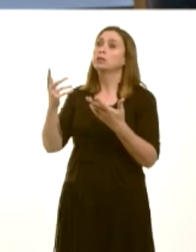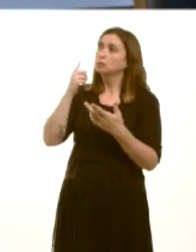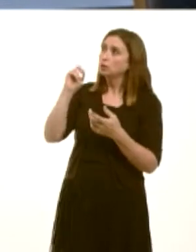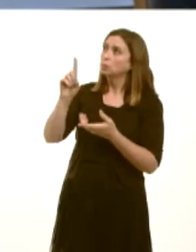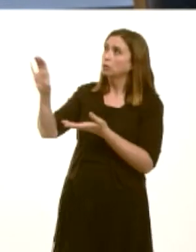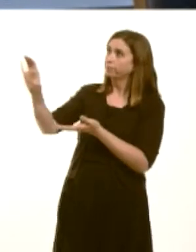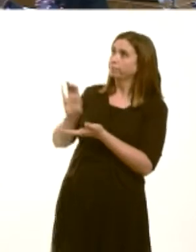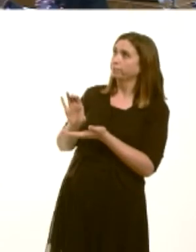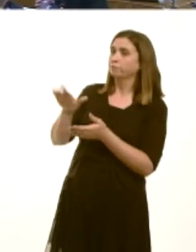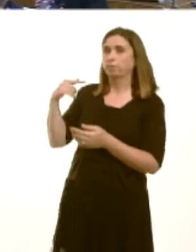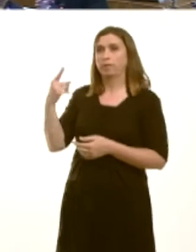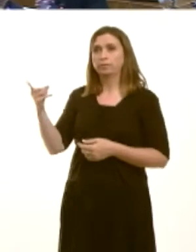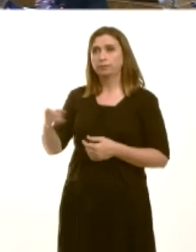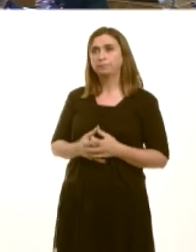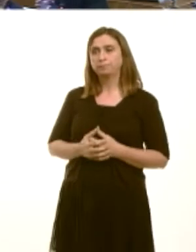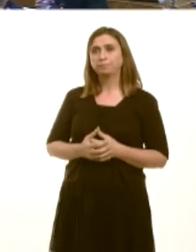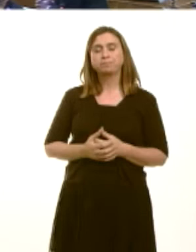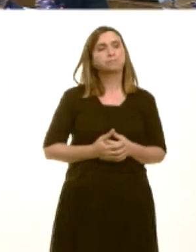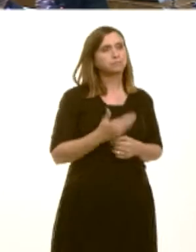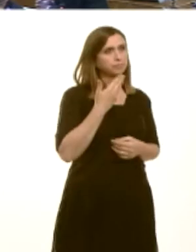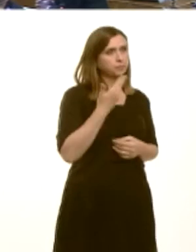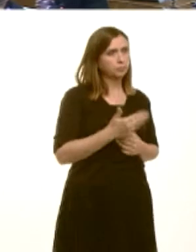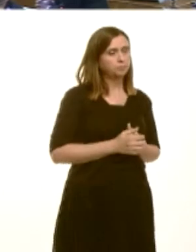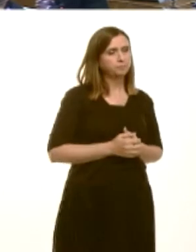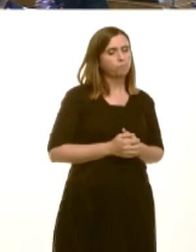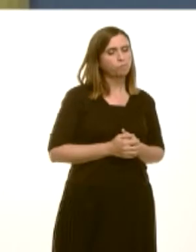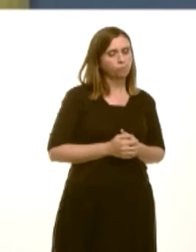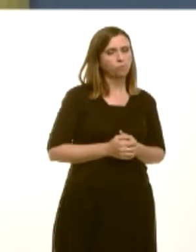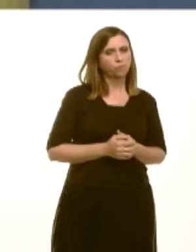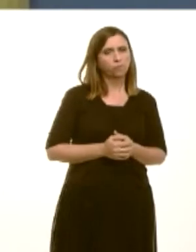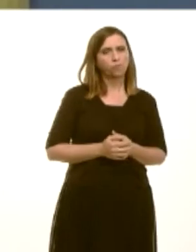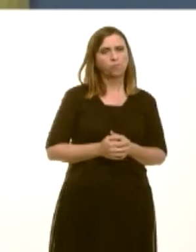Leanne Wood: Thank you for your answer, First Minister. Prior to the UK Governmentís comprehensive